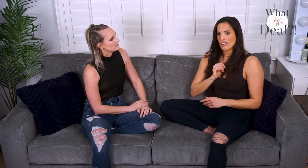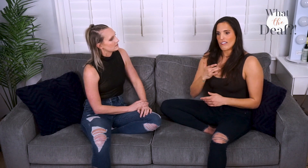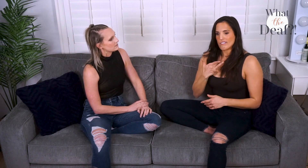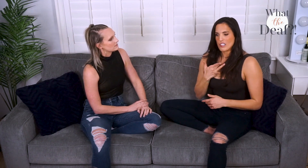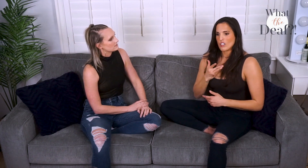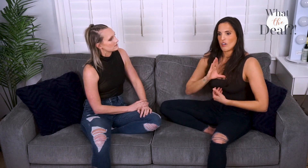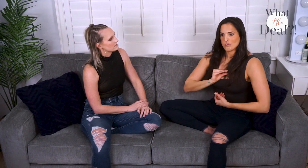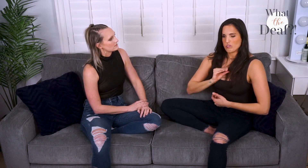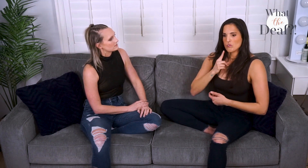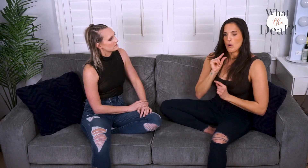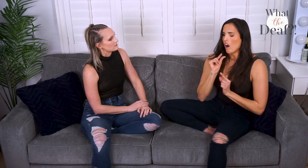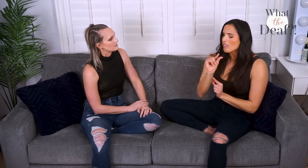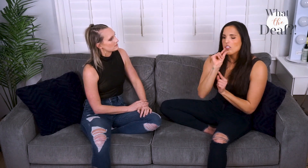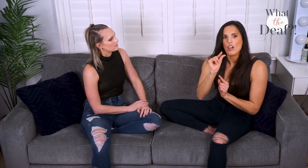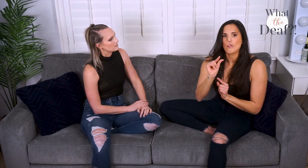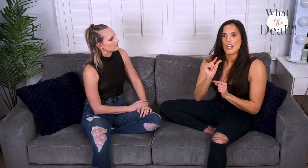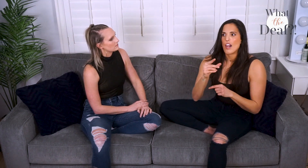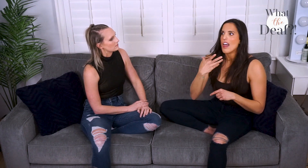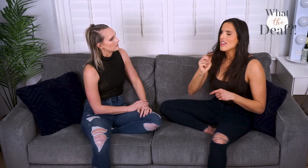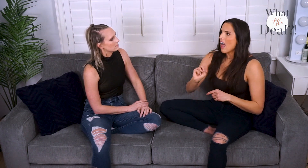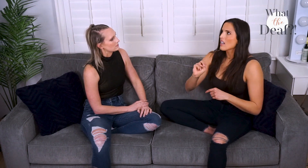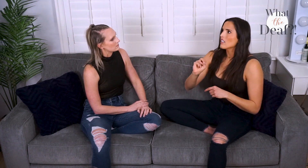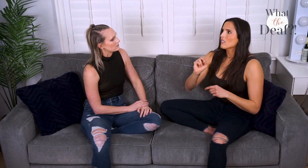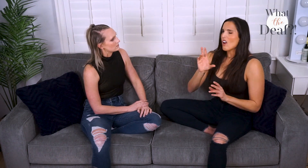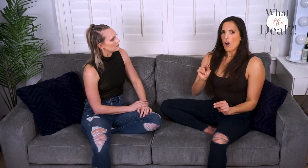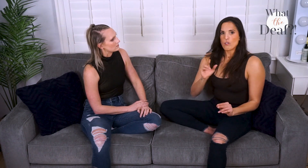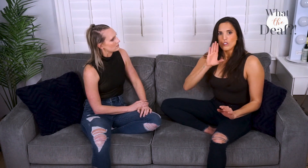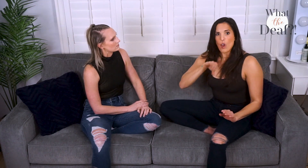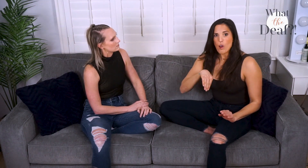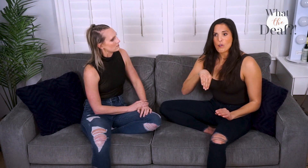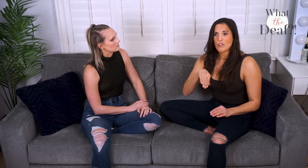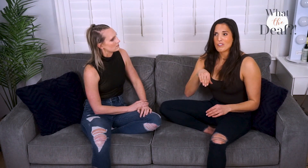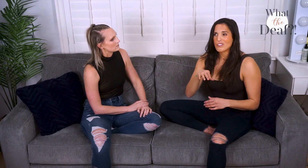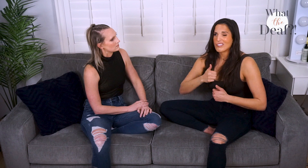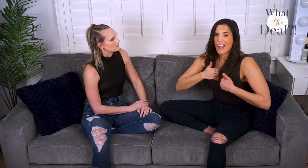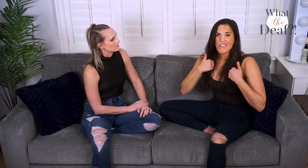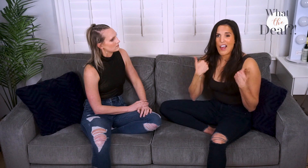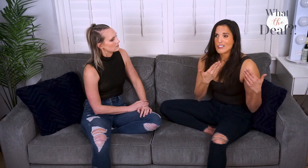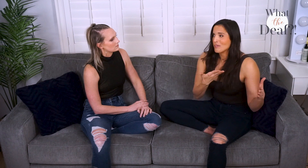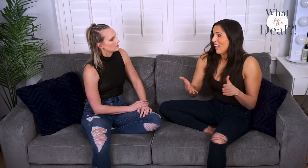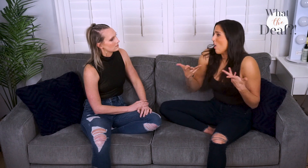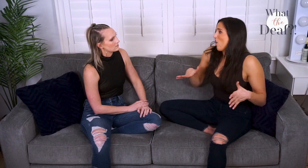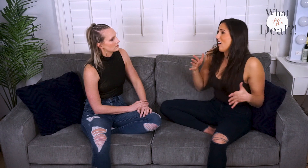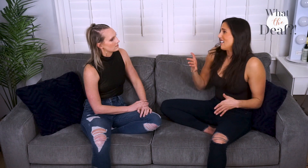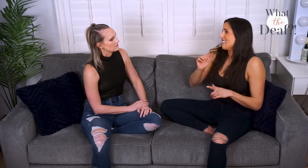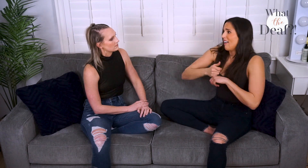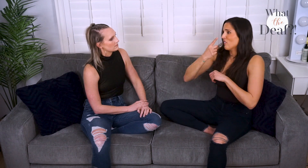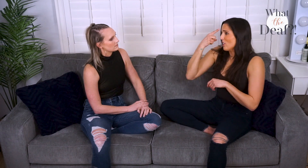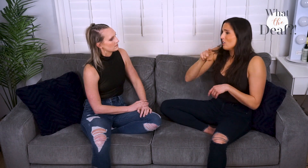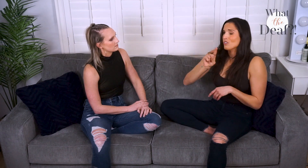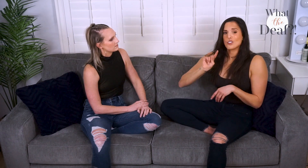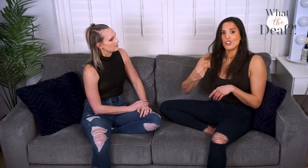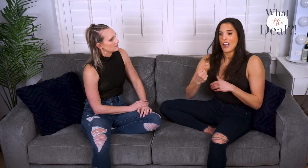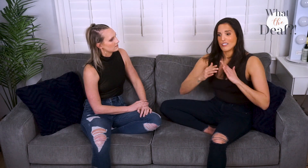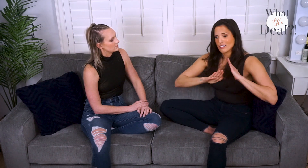I just allow myself to feel defeated for just a little bit, and then I change that, and I'm like, no, no, life has a plan already set for you.